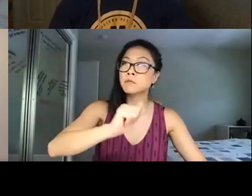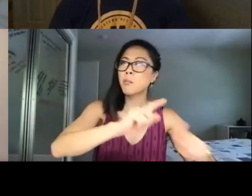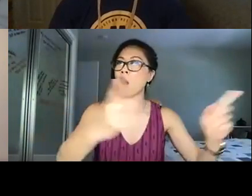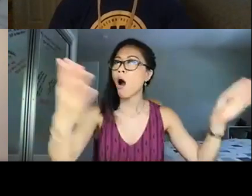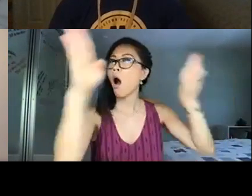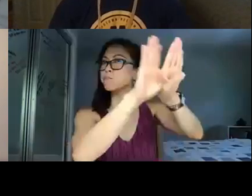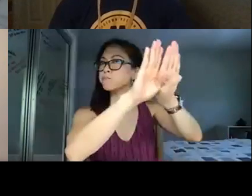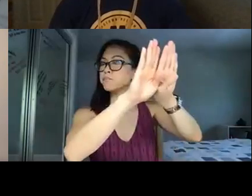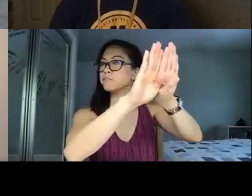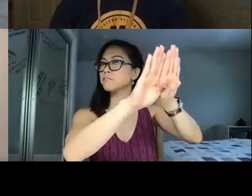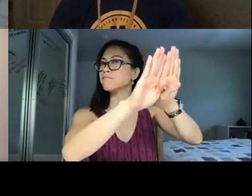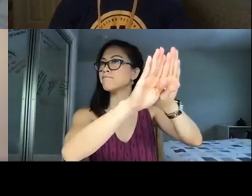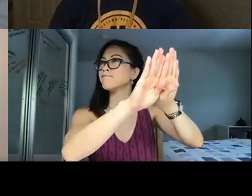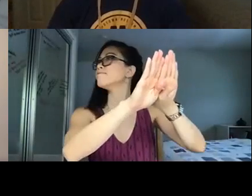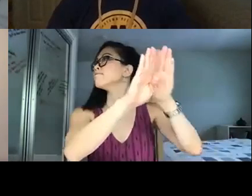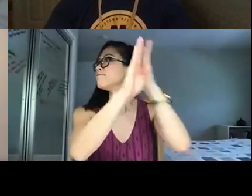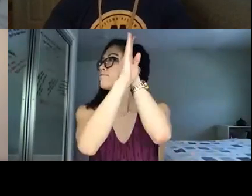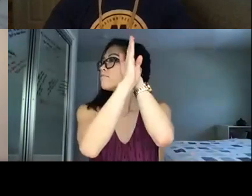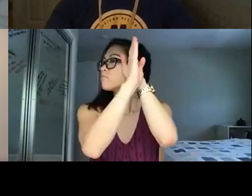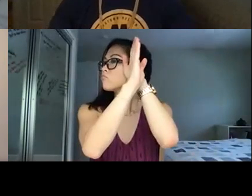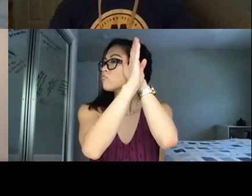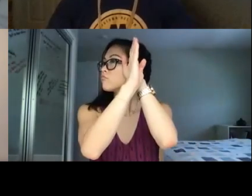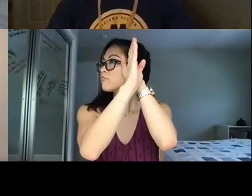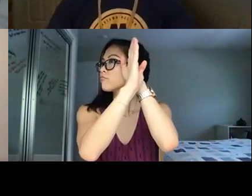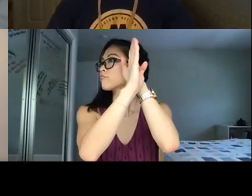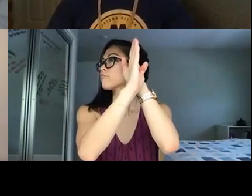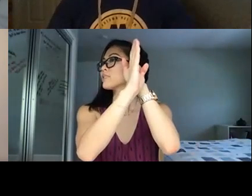and experiential for a lot more of us.